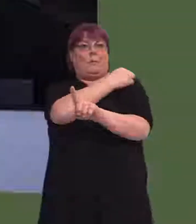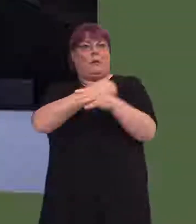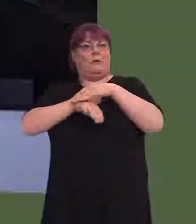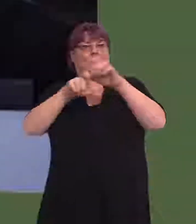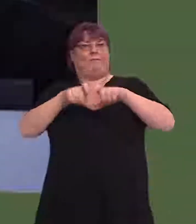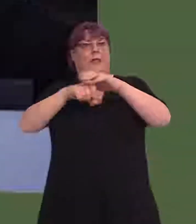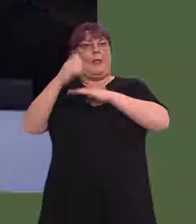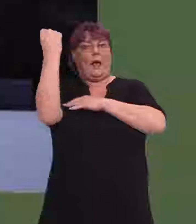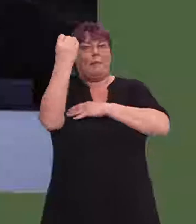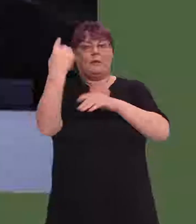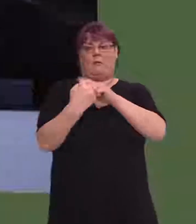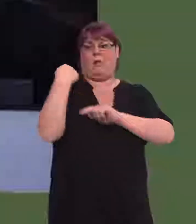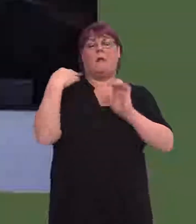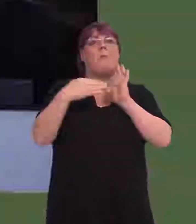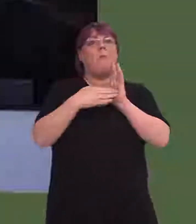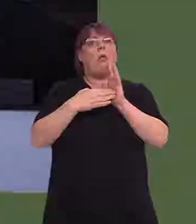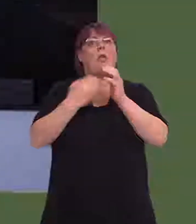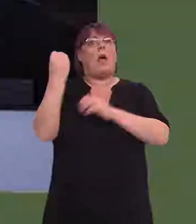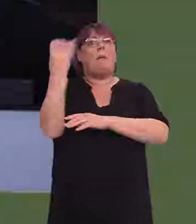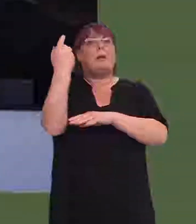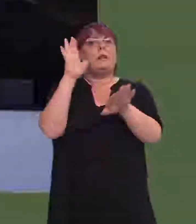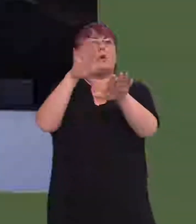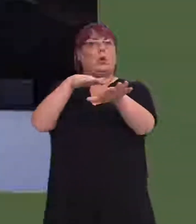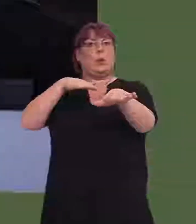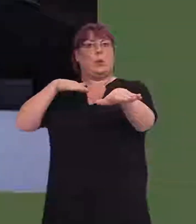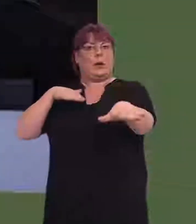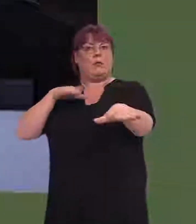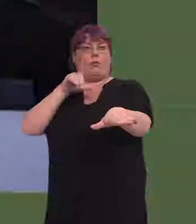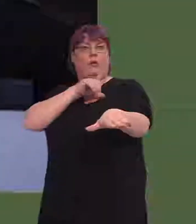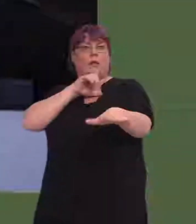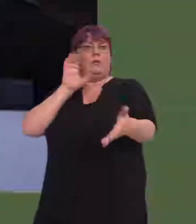Last month, with ambulances queuing outside Ysbyty Gwynedd's accident and emergency department,